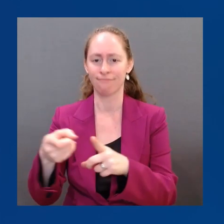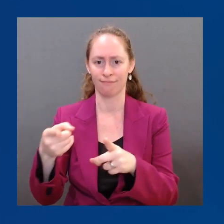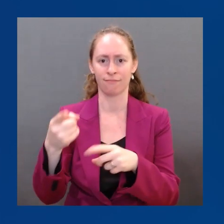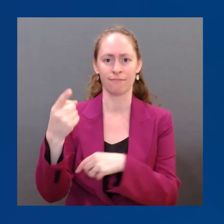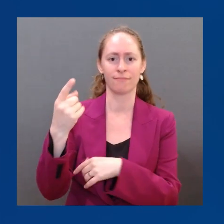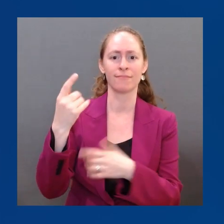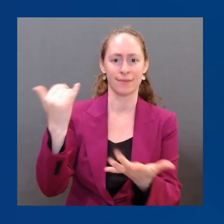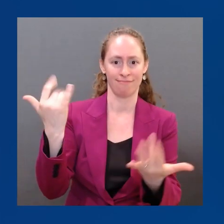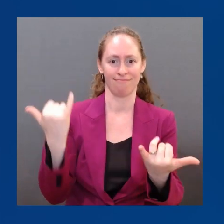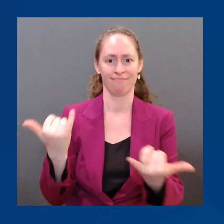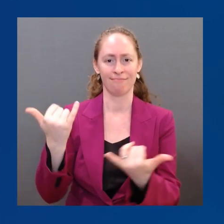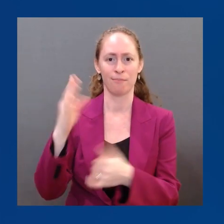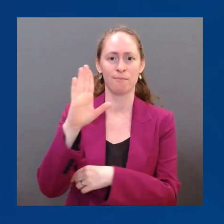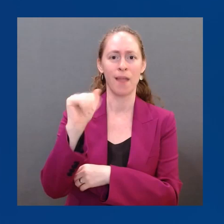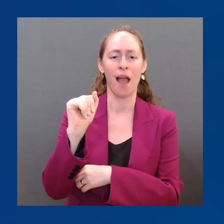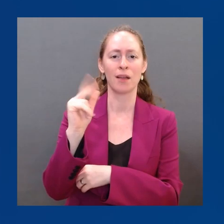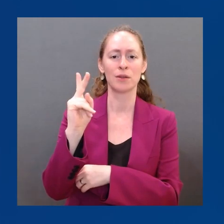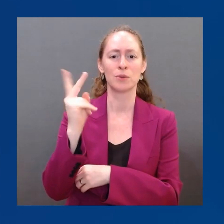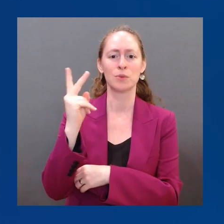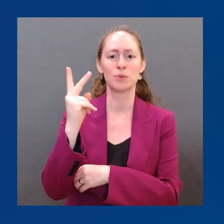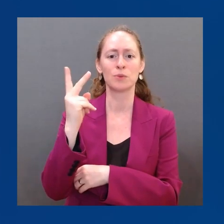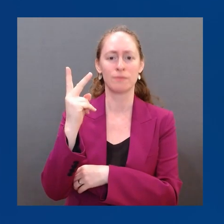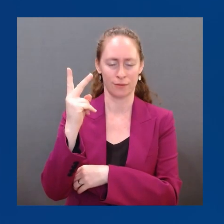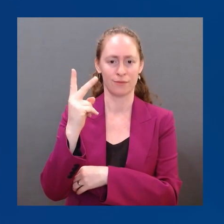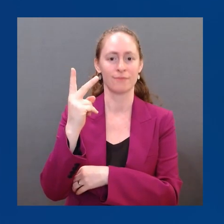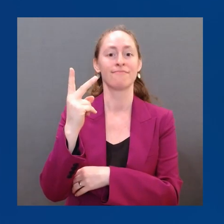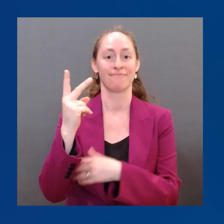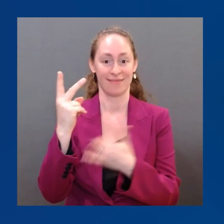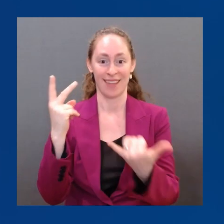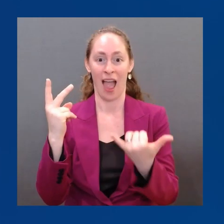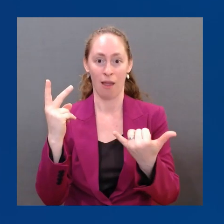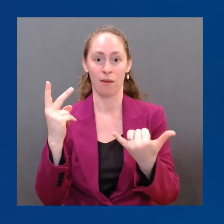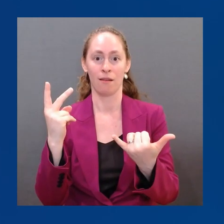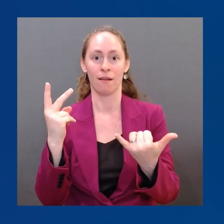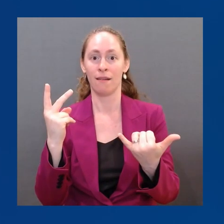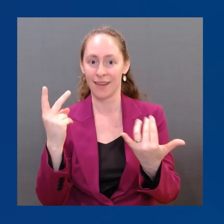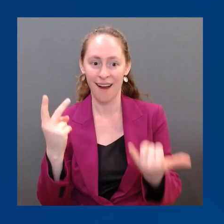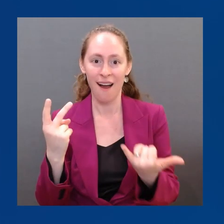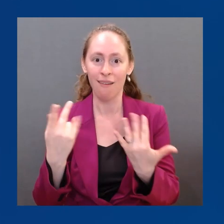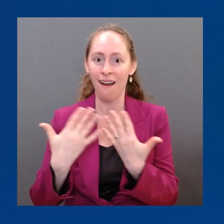We saw BA.2. And now we're seeing, in a large chunk of the country, BA.2.12.1.